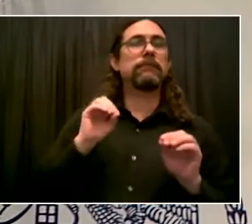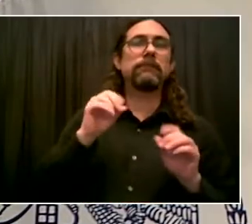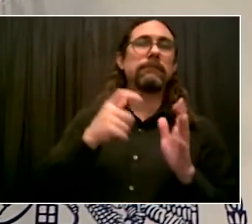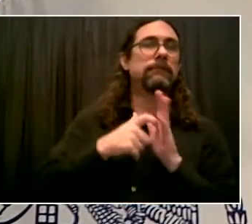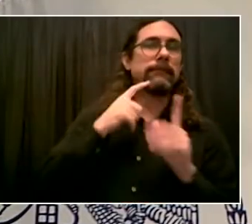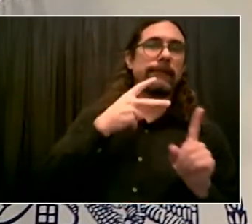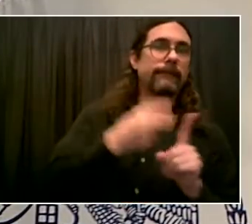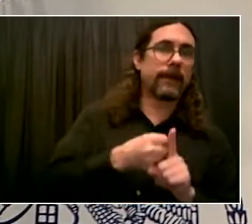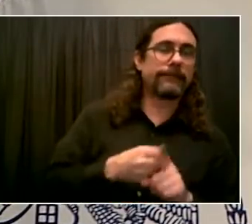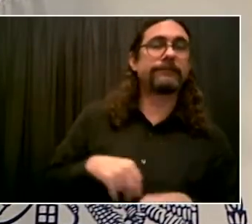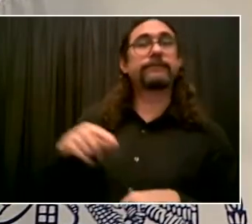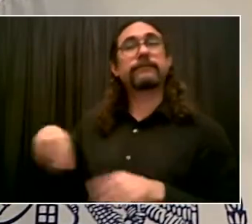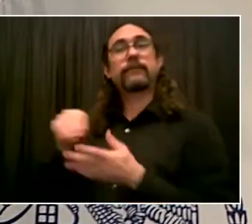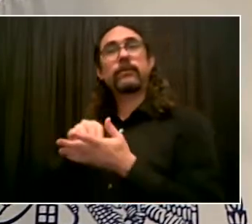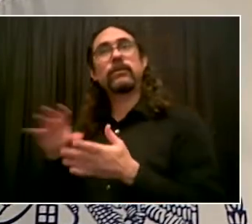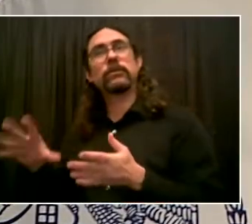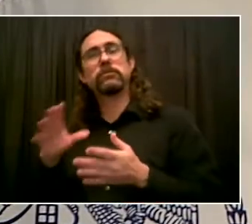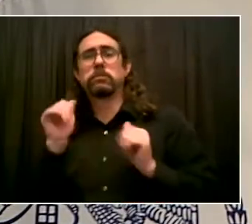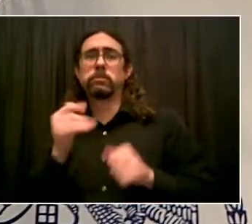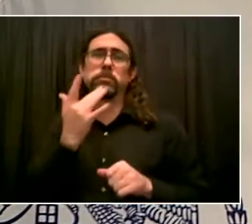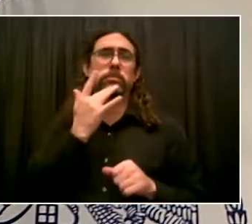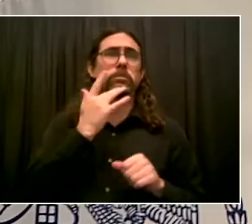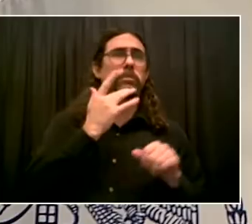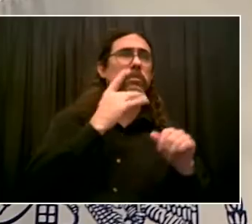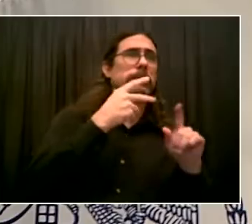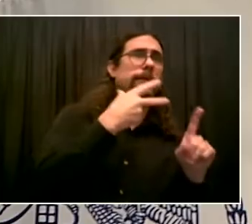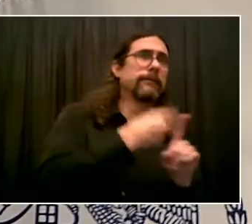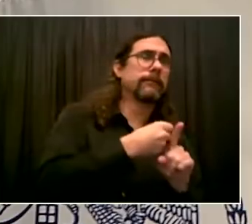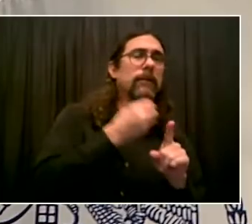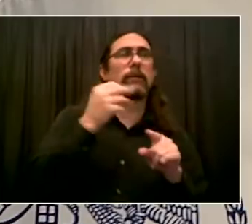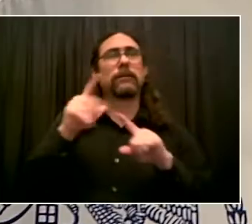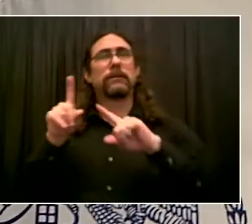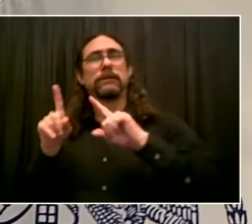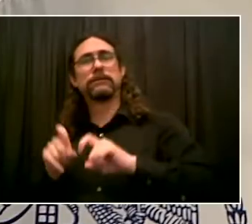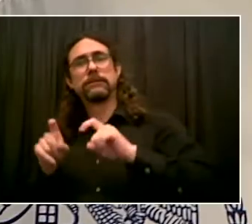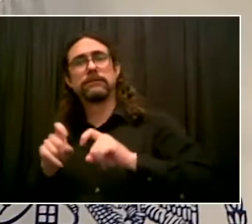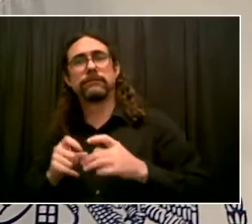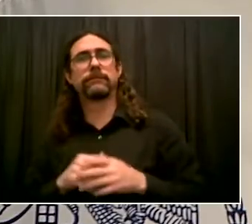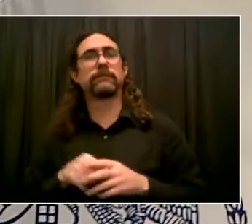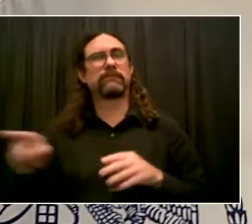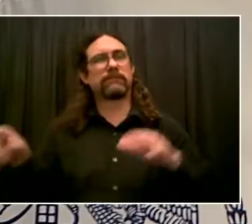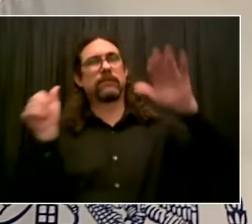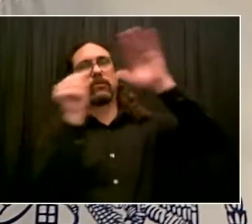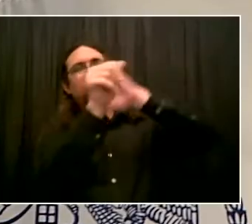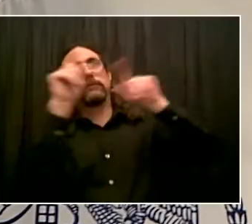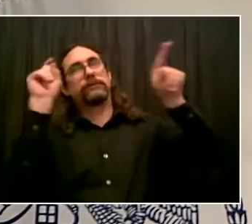TO GET TESTED AND SAME FOR THEATERS, DOES THIS EXTEND TO